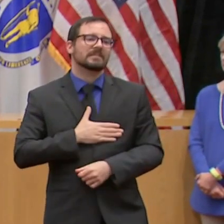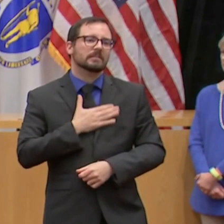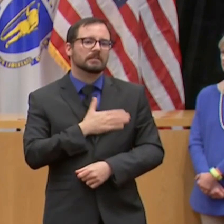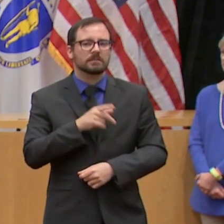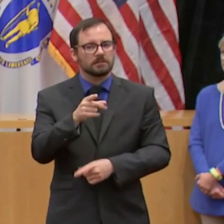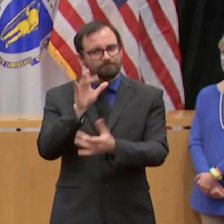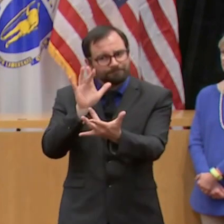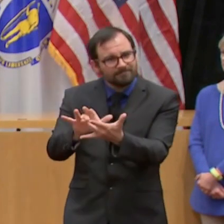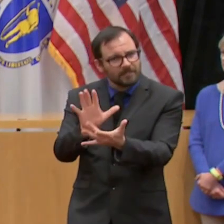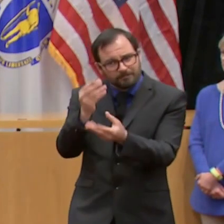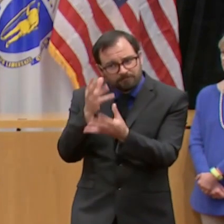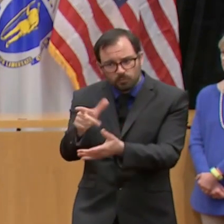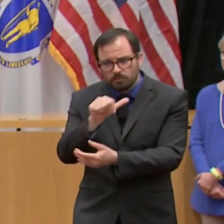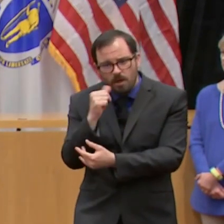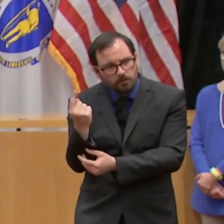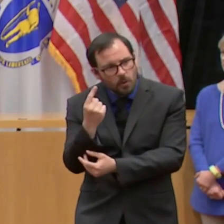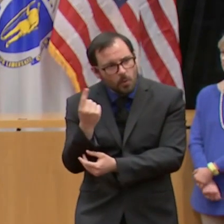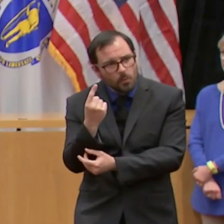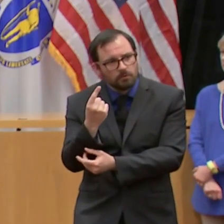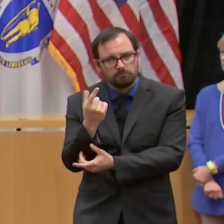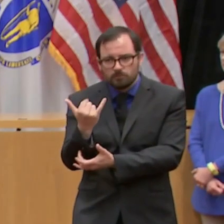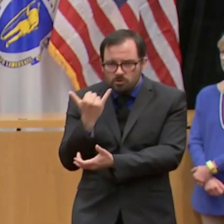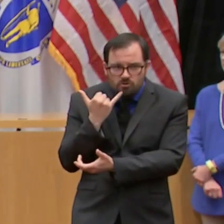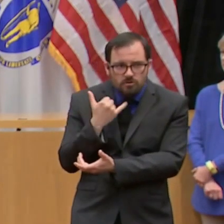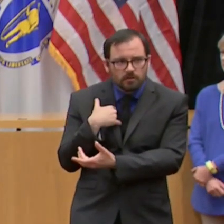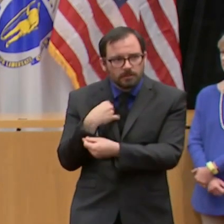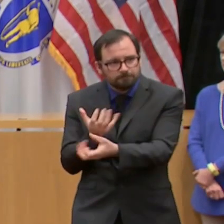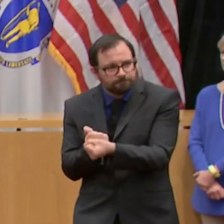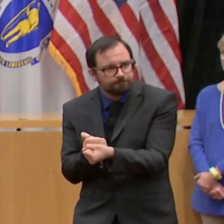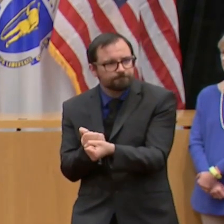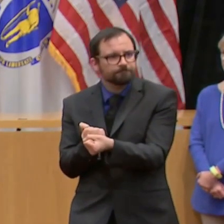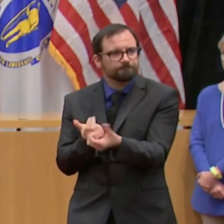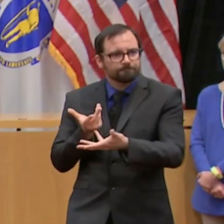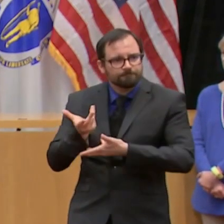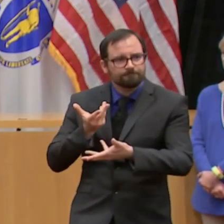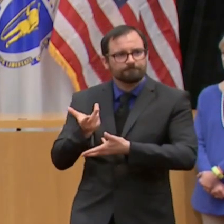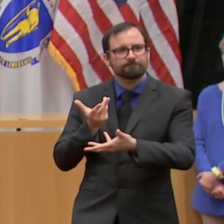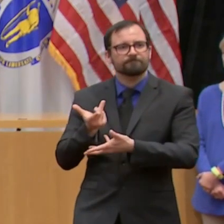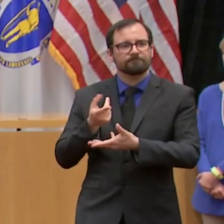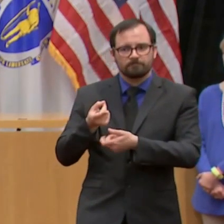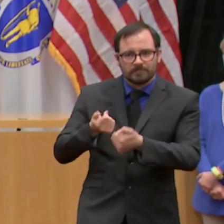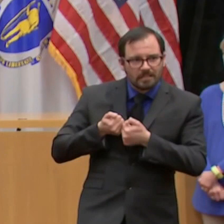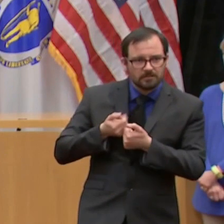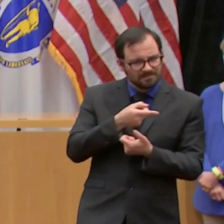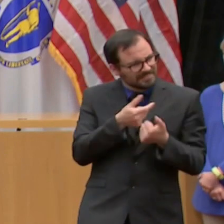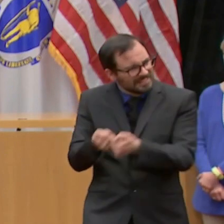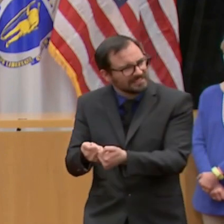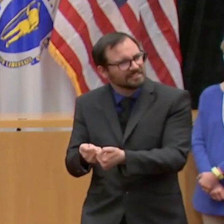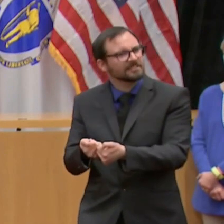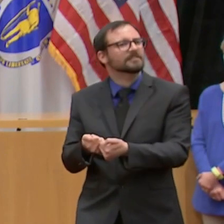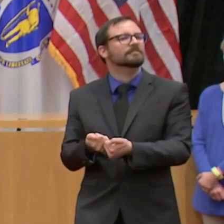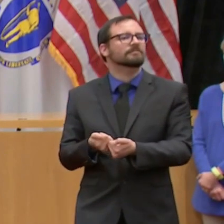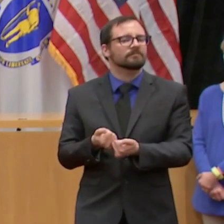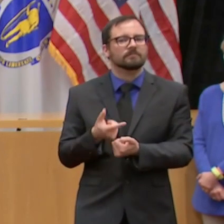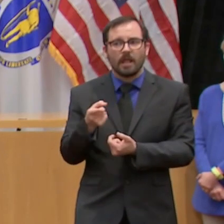OR DOMESTIC VIOLENCE OR ASSAULT, LET THEM KNOW THAT THEY ARE NOT ALONE. CALL, E-MAIL, TEXT, AND GET